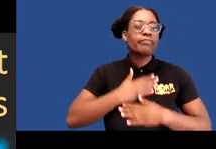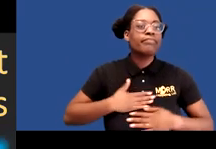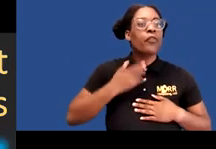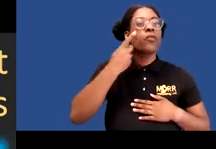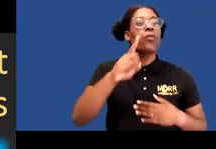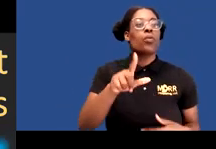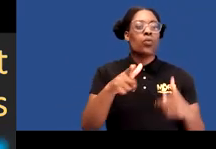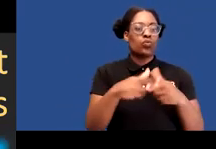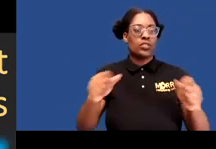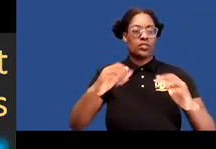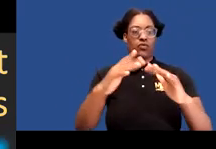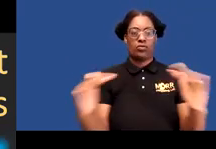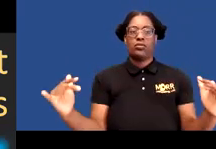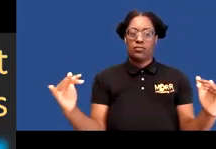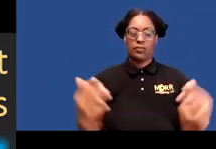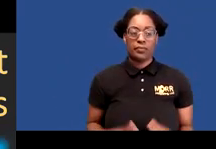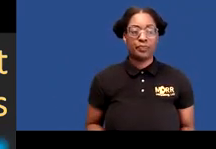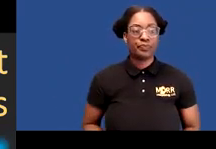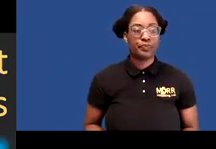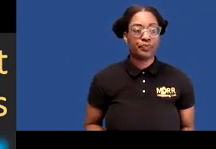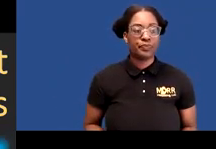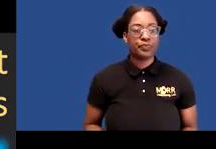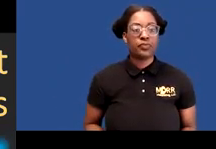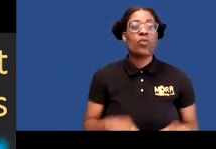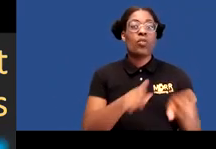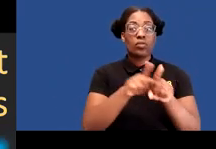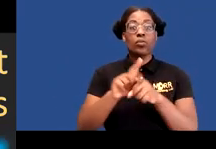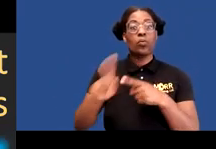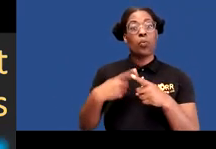And what we say in response to students' writing,